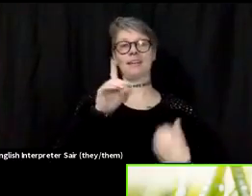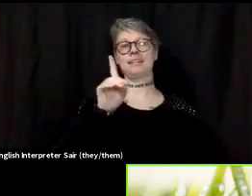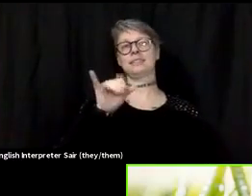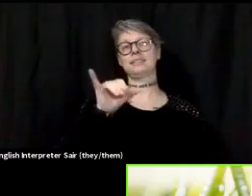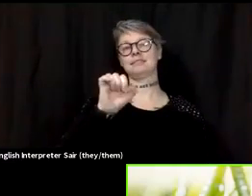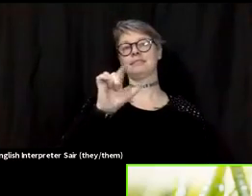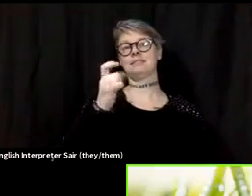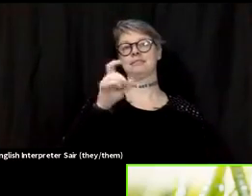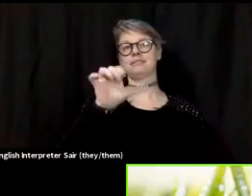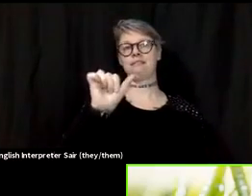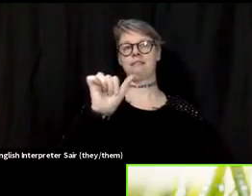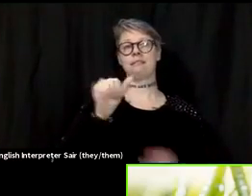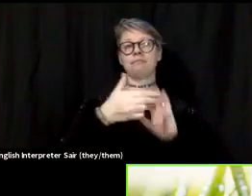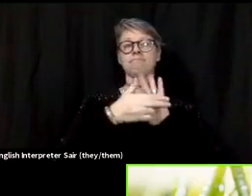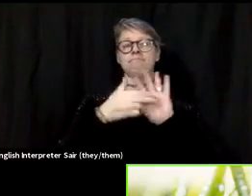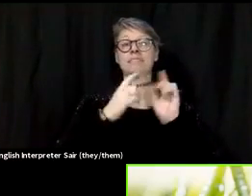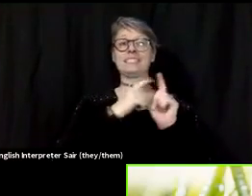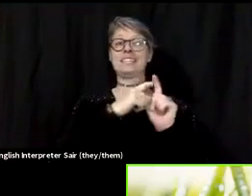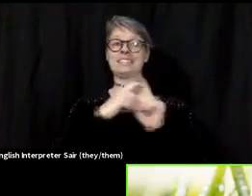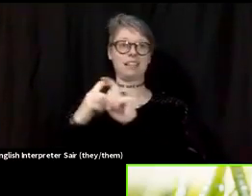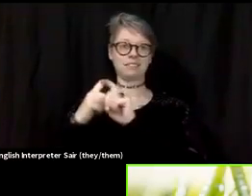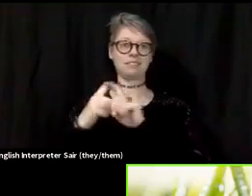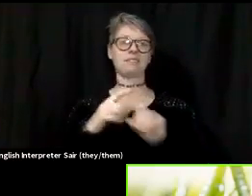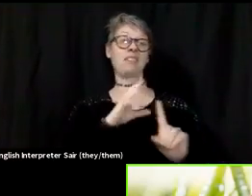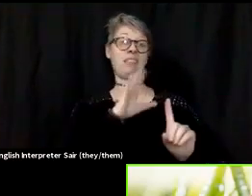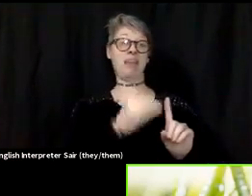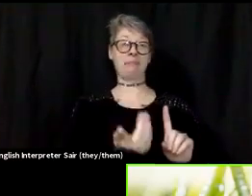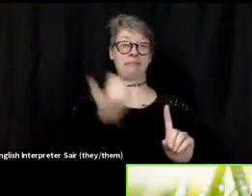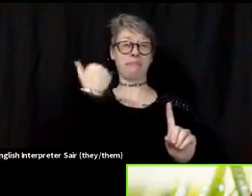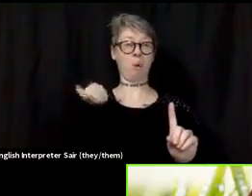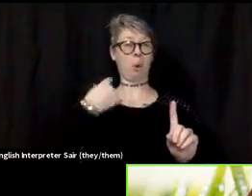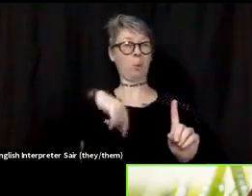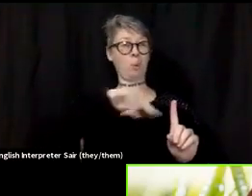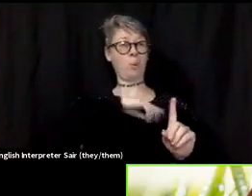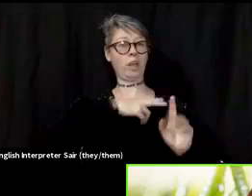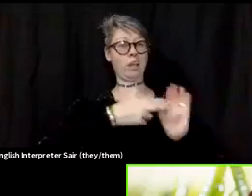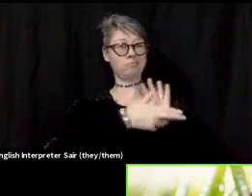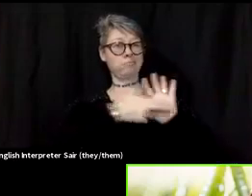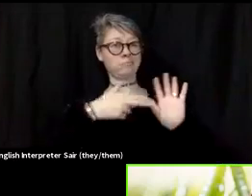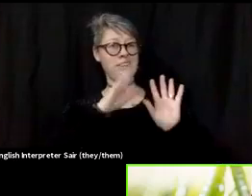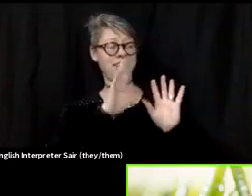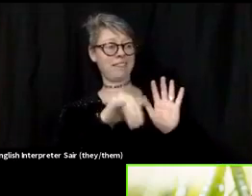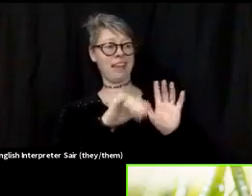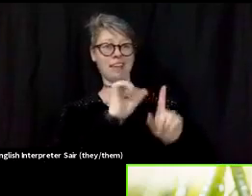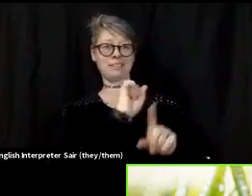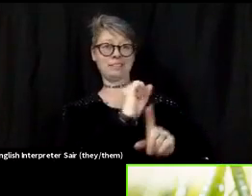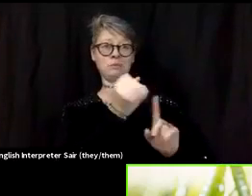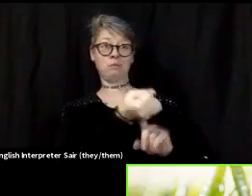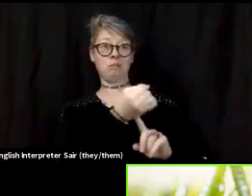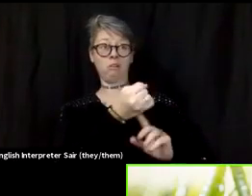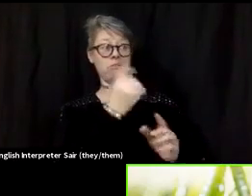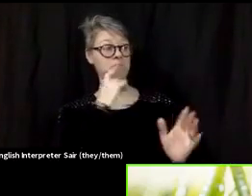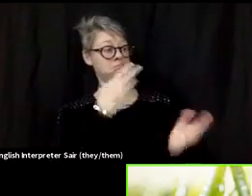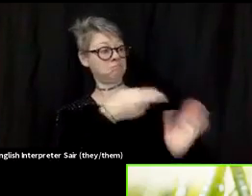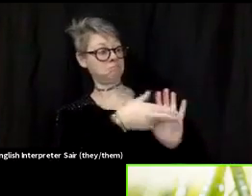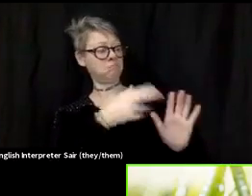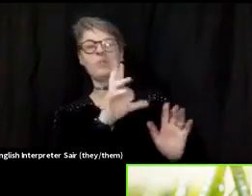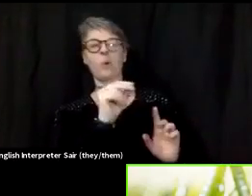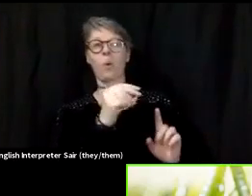c and back in c and back in the day, you know and back in the day, you know you just. didn't diagnose. e and it